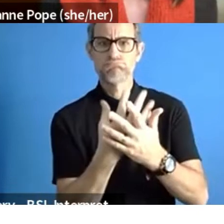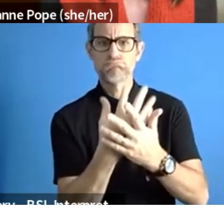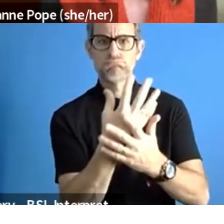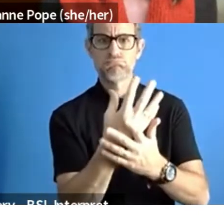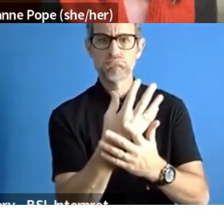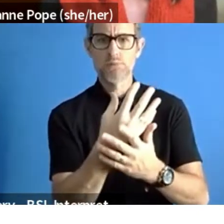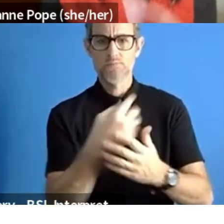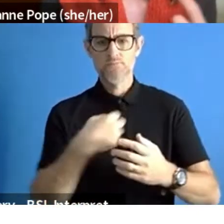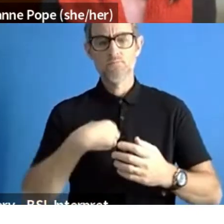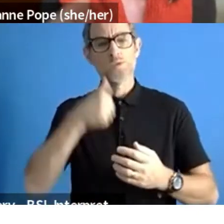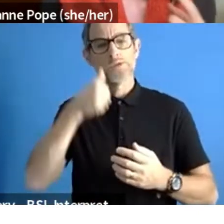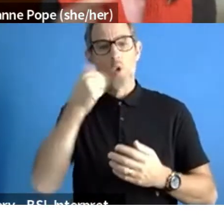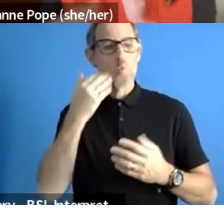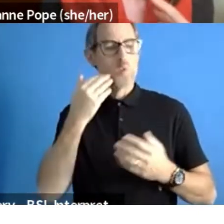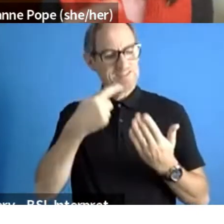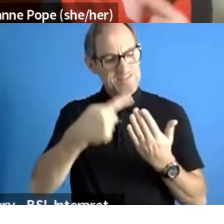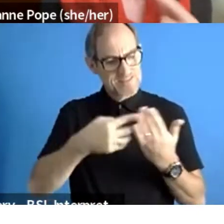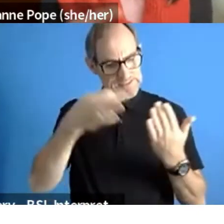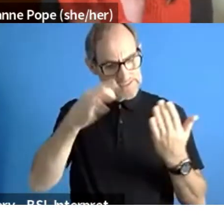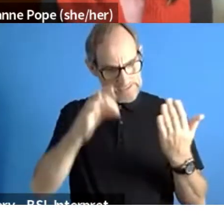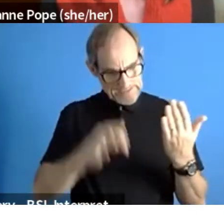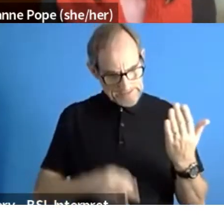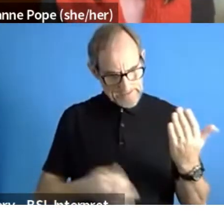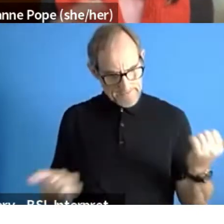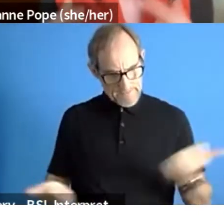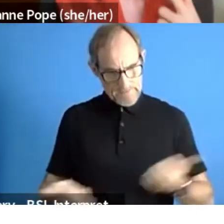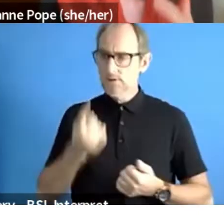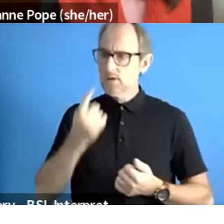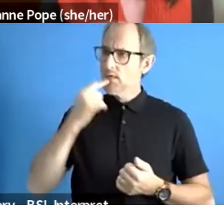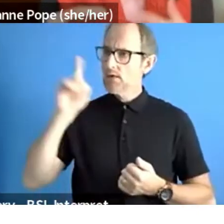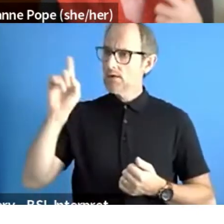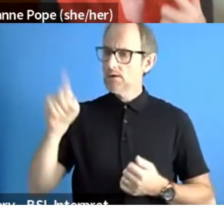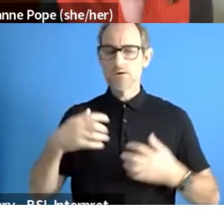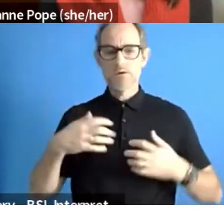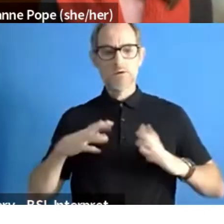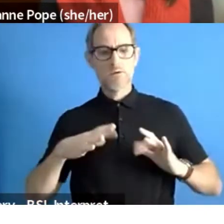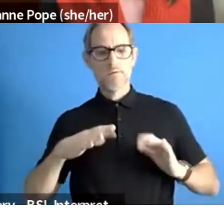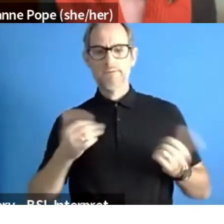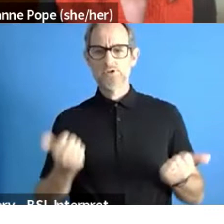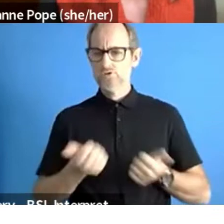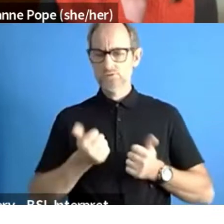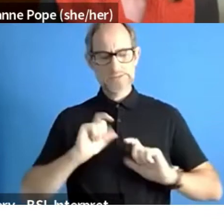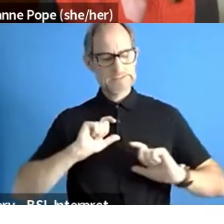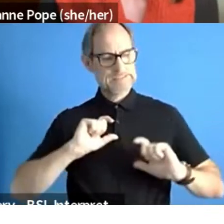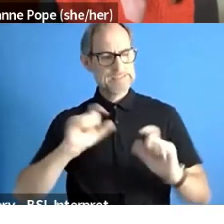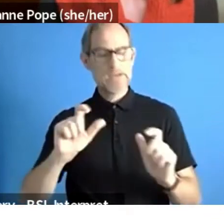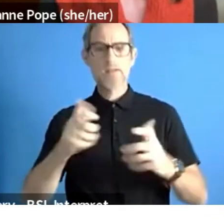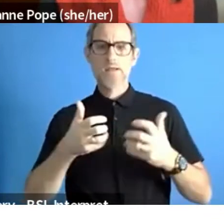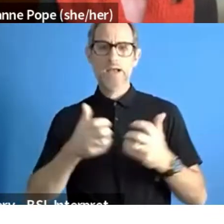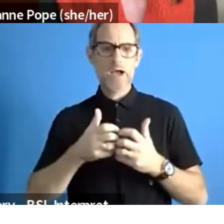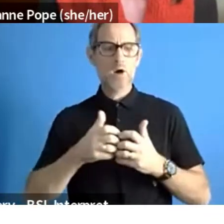nscience that accessibility standards do change and evolve.